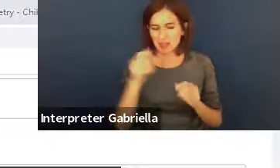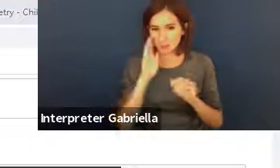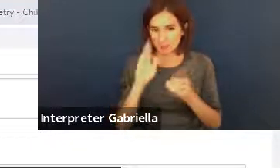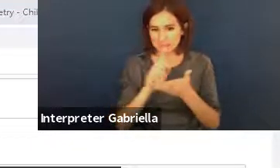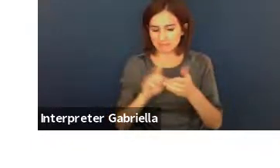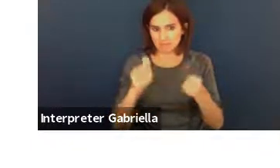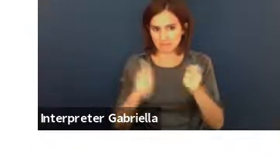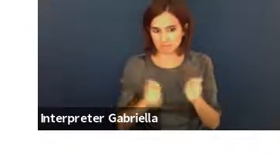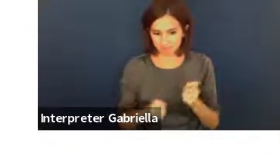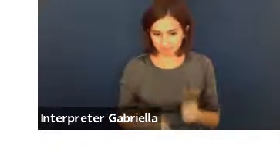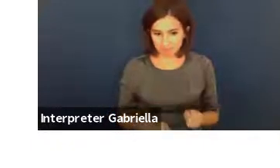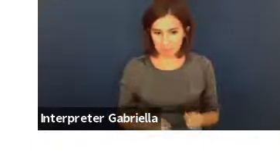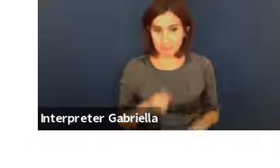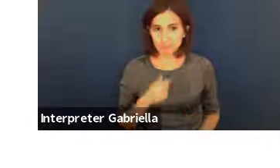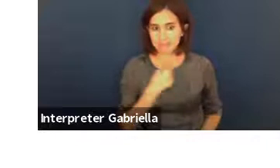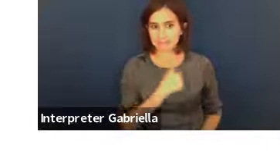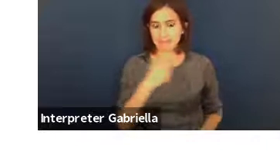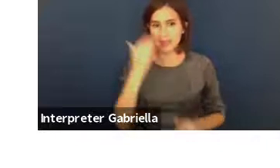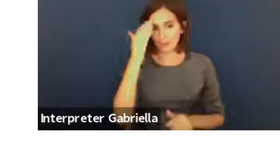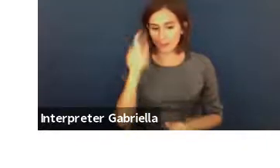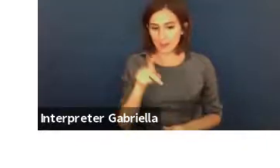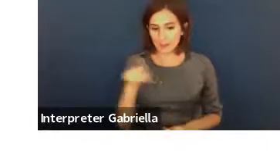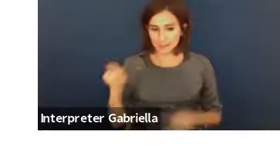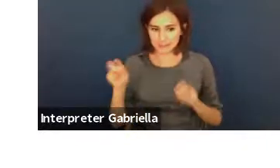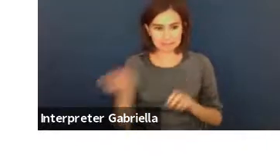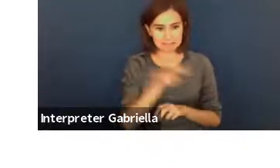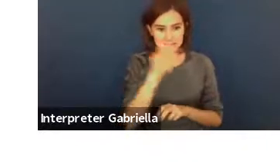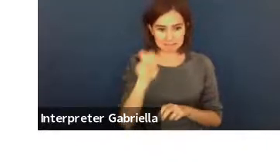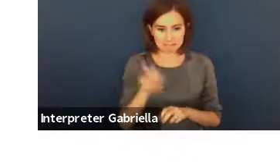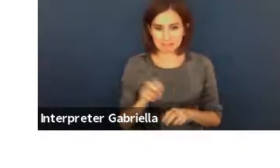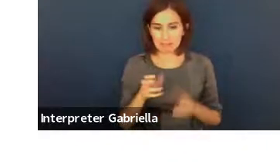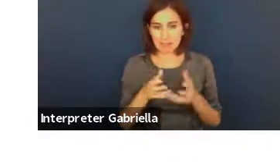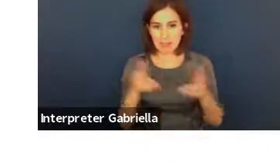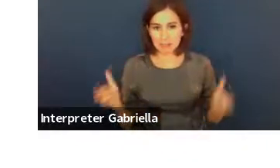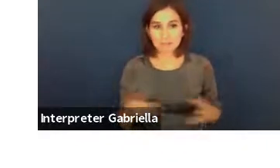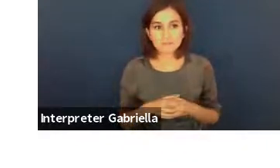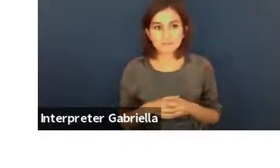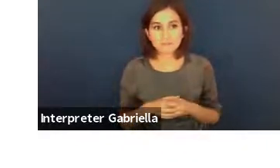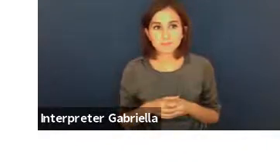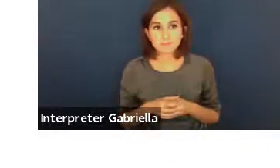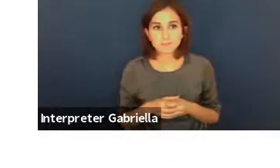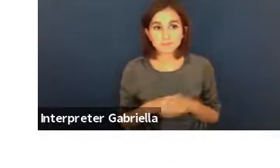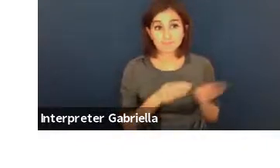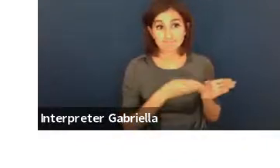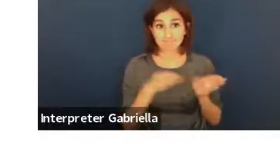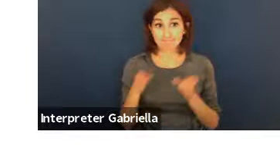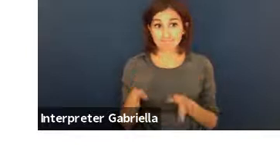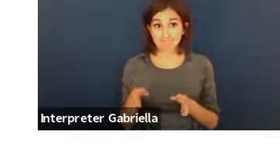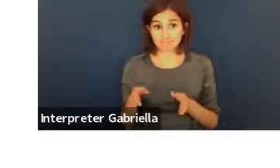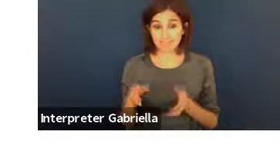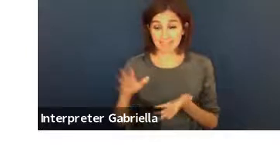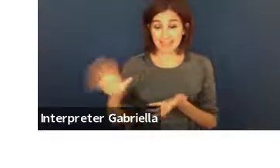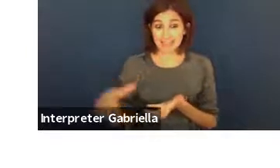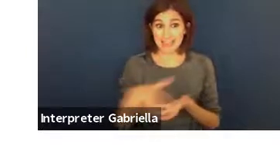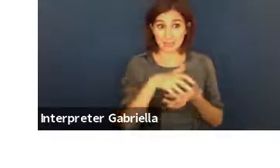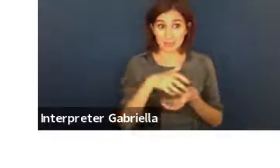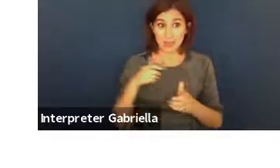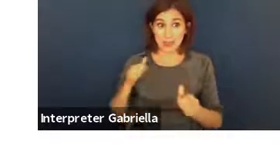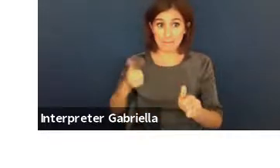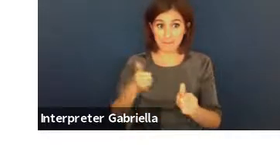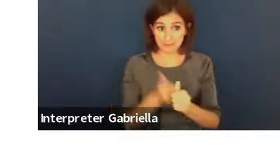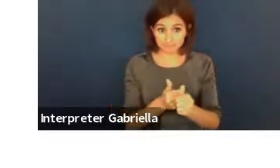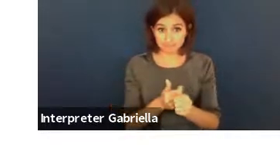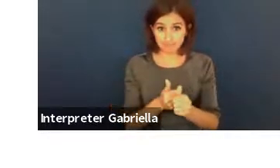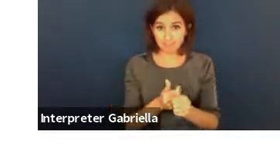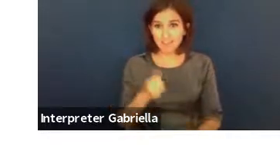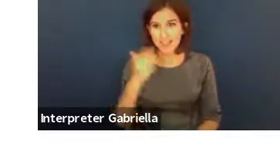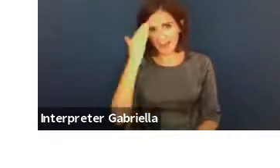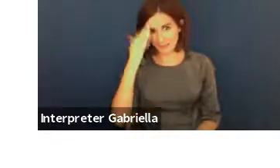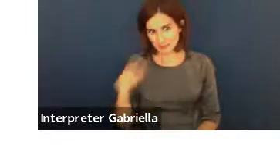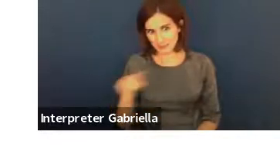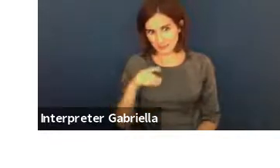Linda Kobashigawa: Sorry, I know I'm switching back and forth a lot. Okay so collection updates. So I know I'm I'm faculty probably have questions about tech loans.